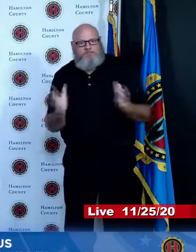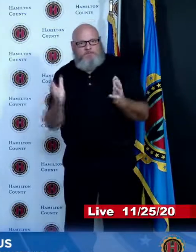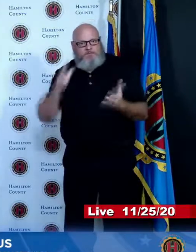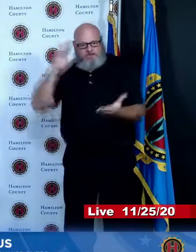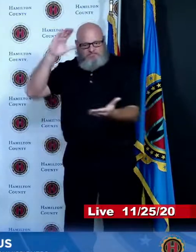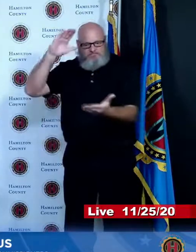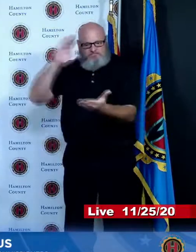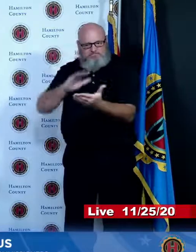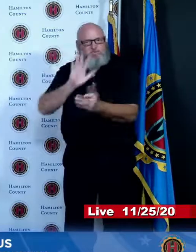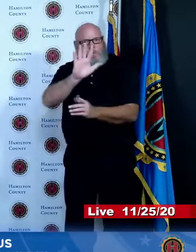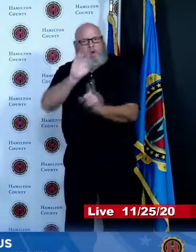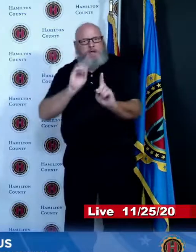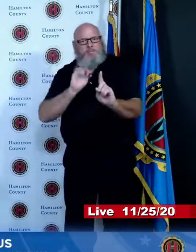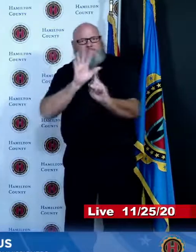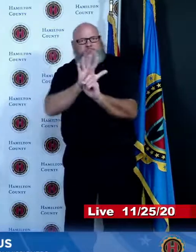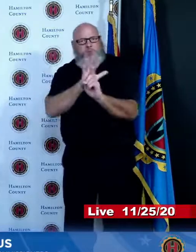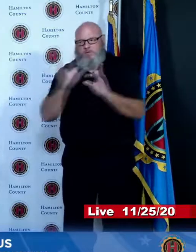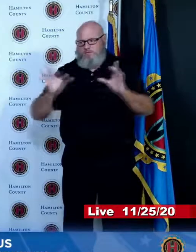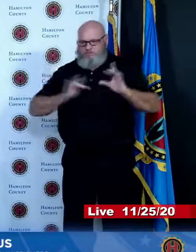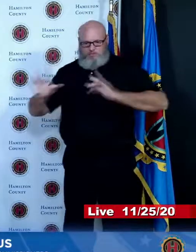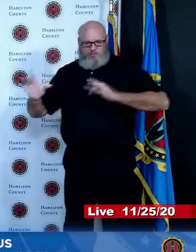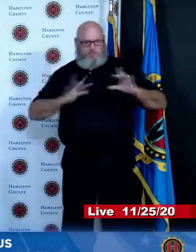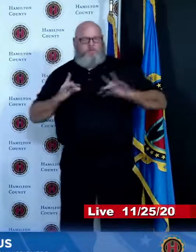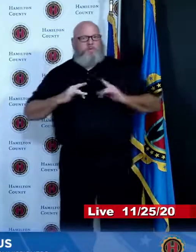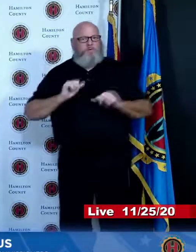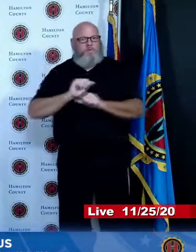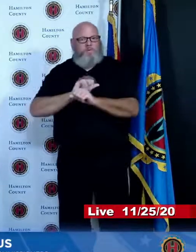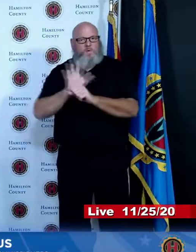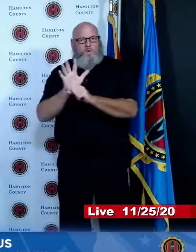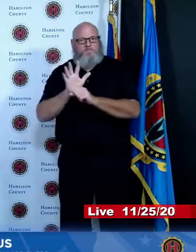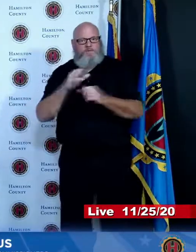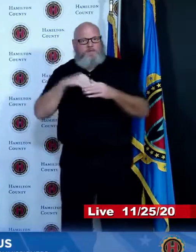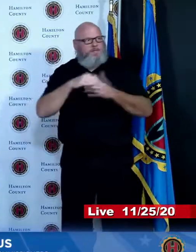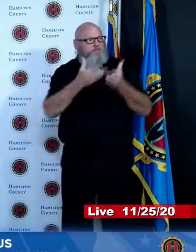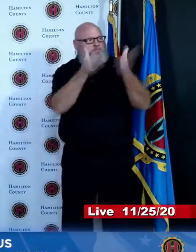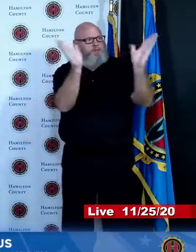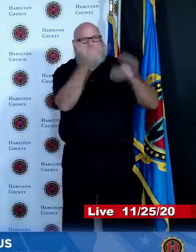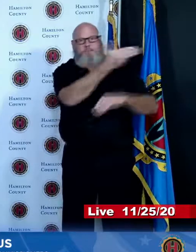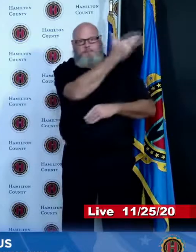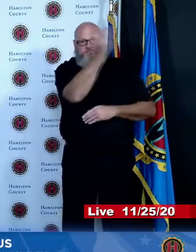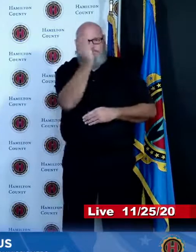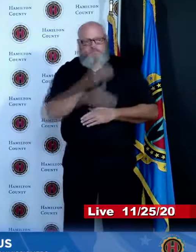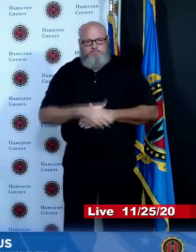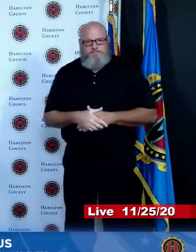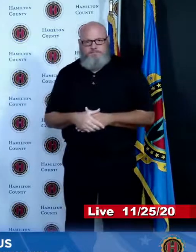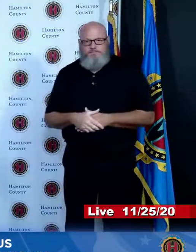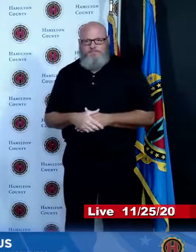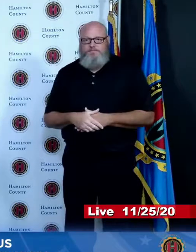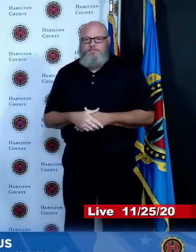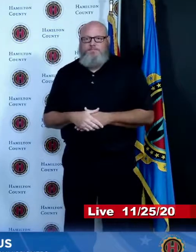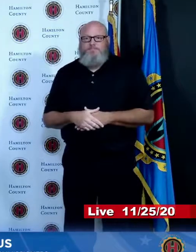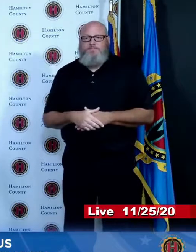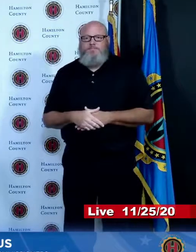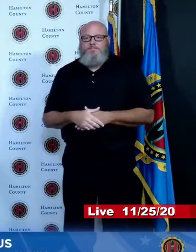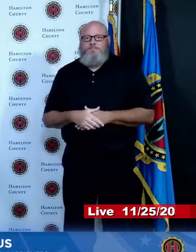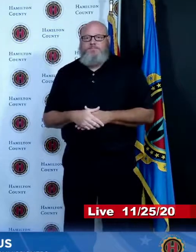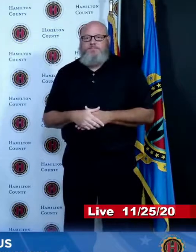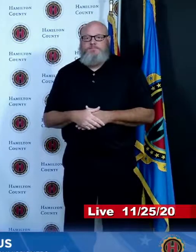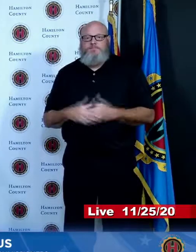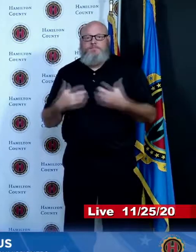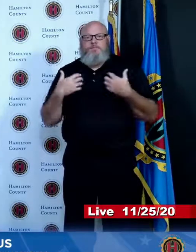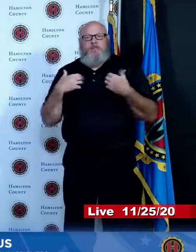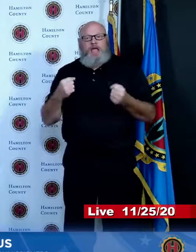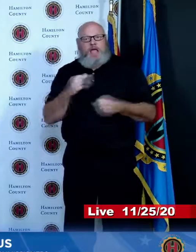so oh I should say that the health advisory we were not alone in issuing that we were joined by